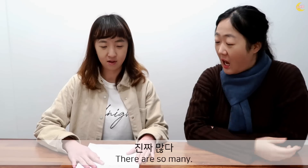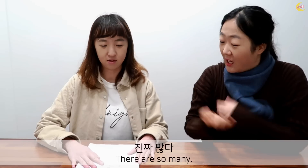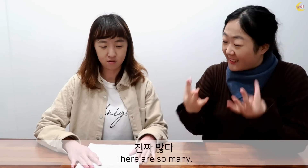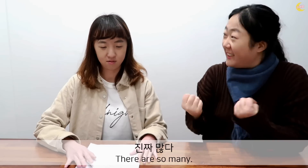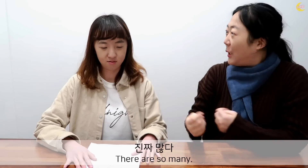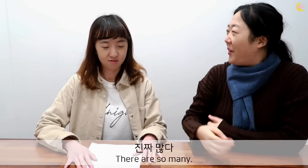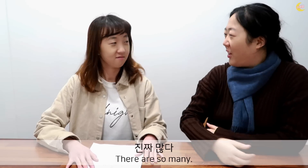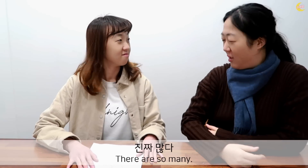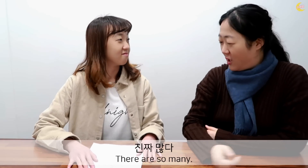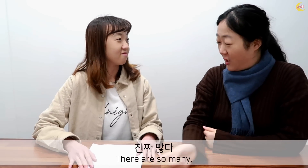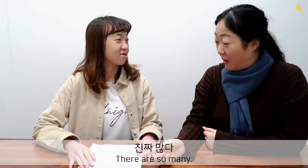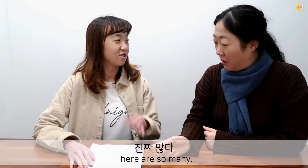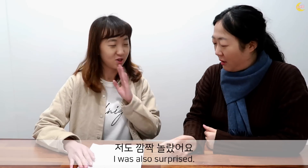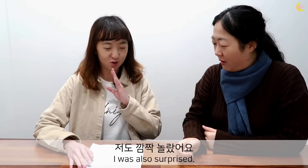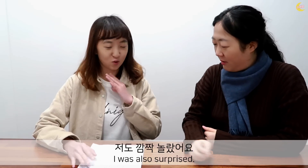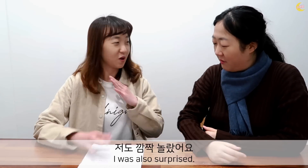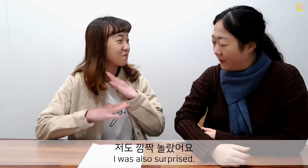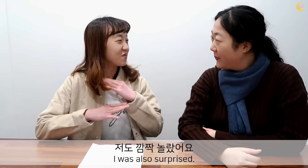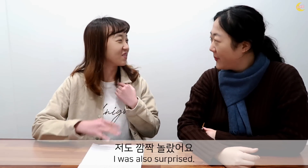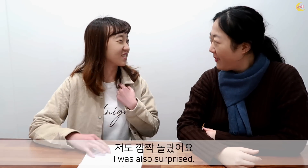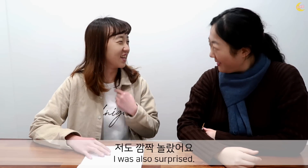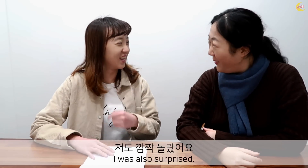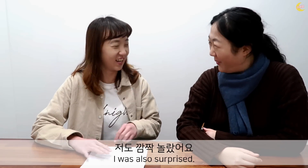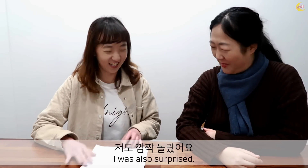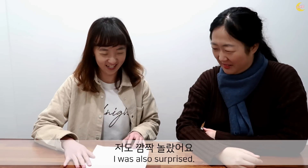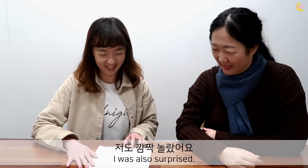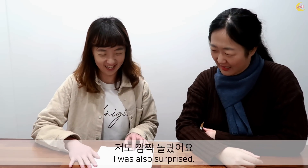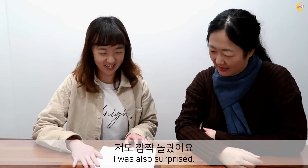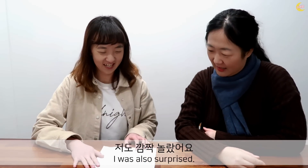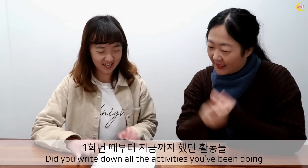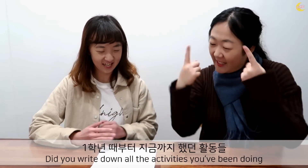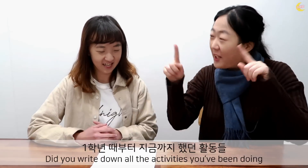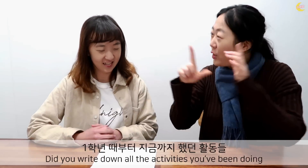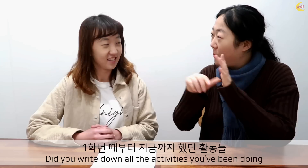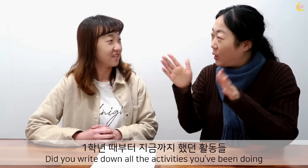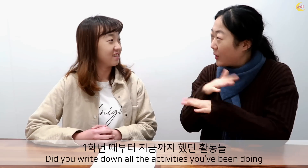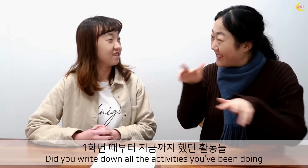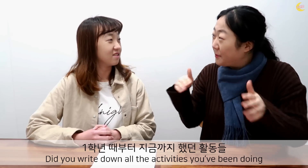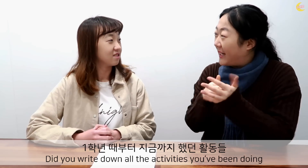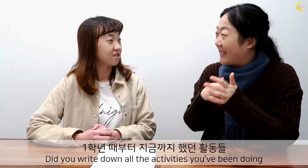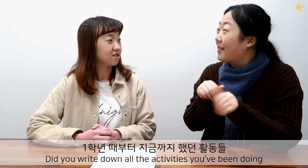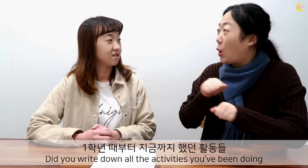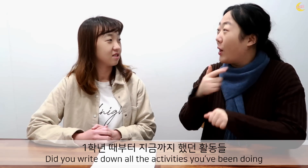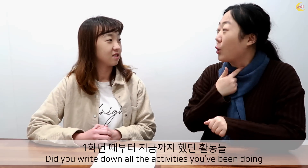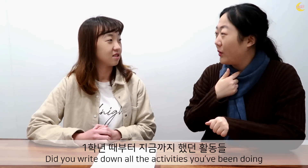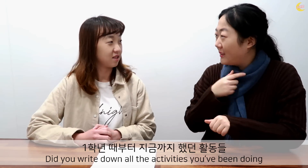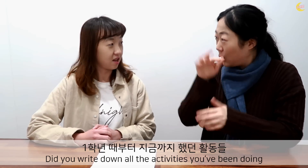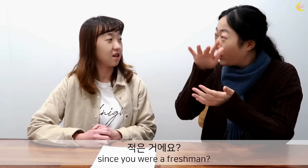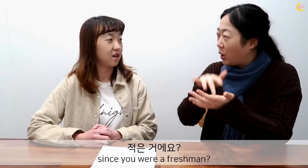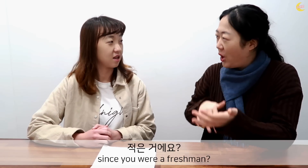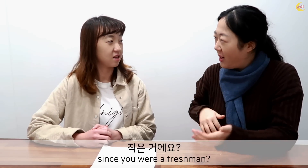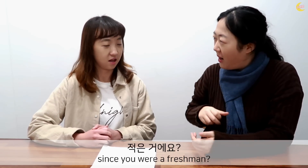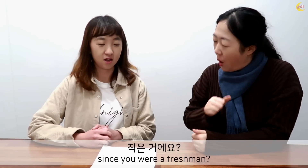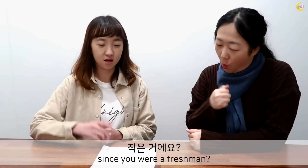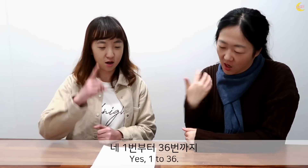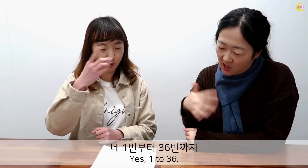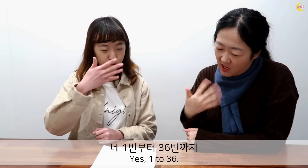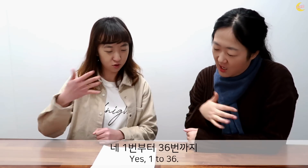There are so many~ I was also surprised. Did you write down all the activities you’ve been doing since you were a freshman?